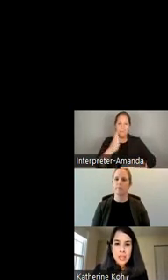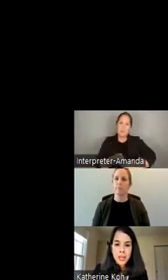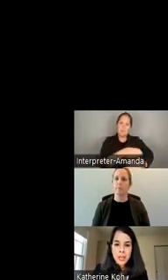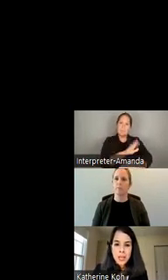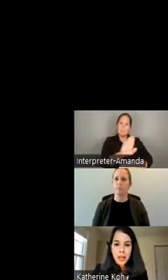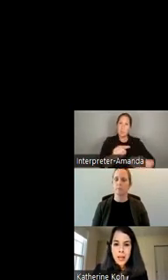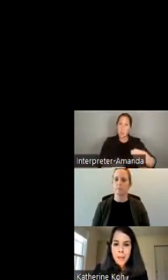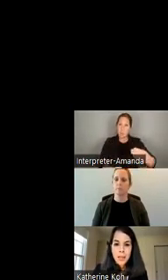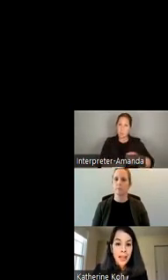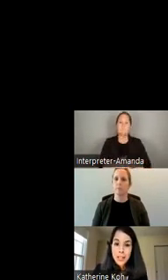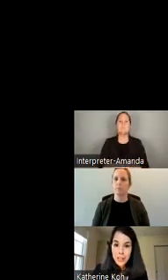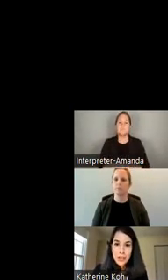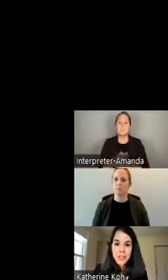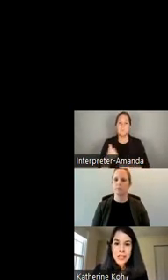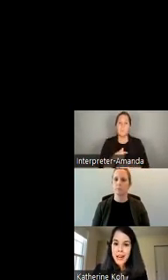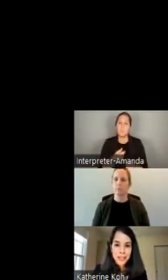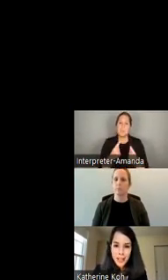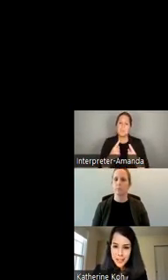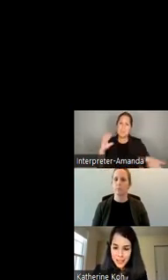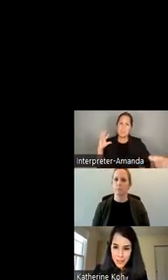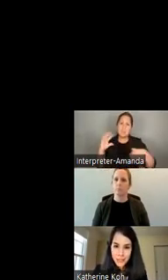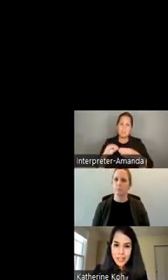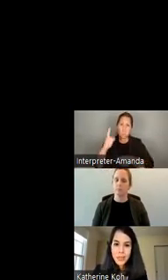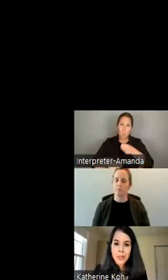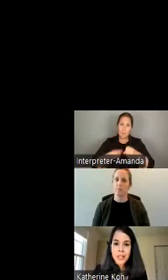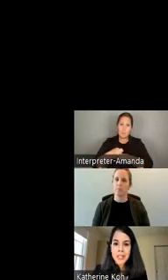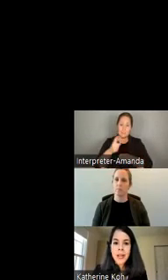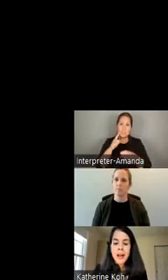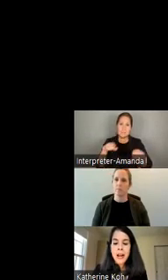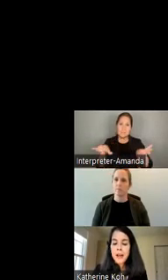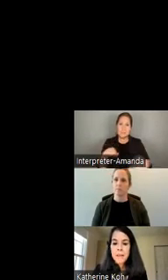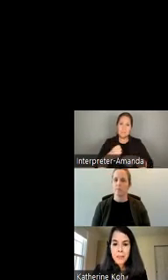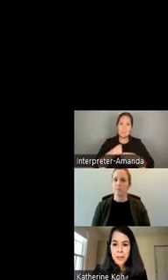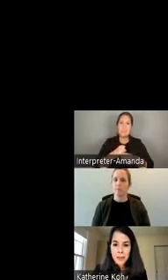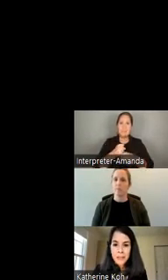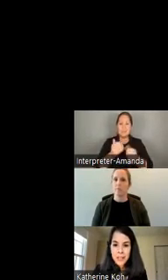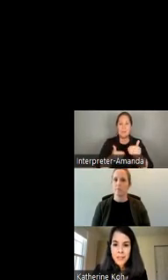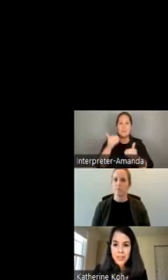been spending about the last year designing the next step of this which is developing a preventive